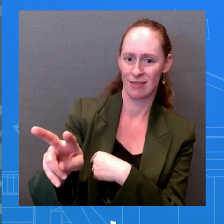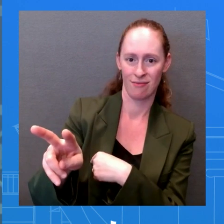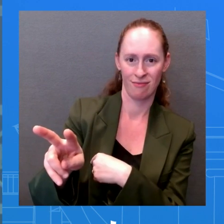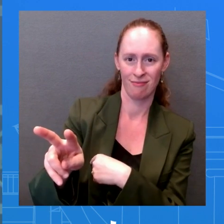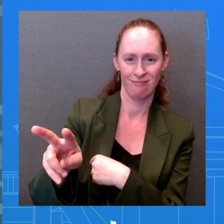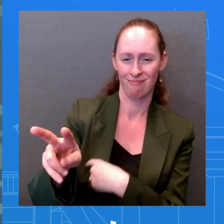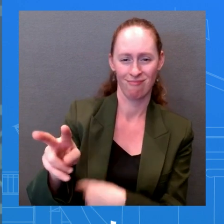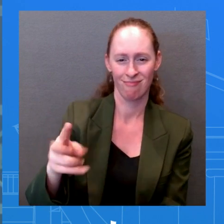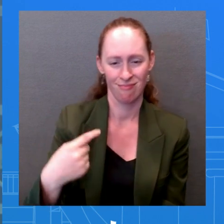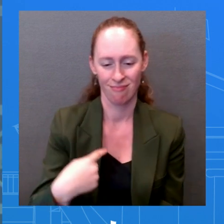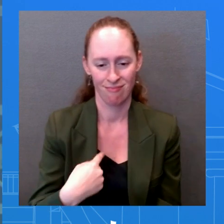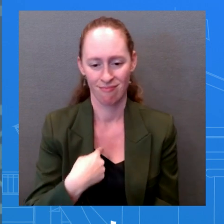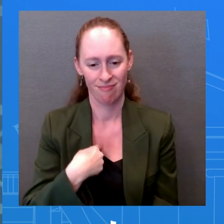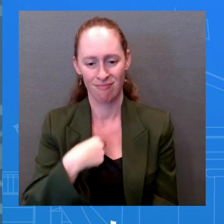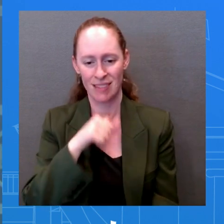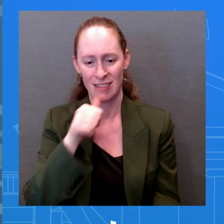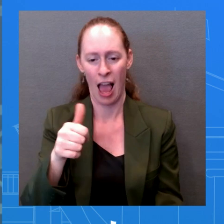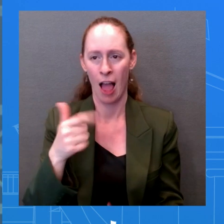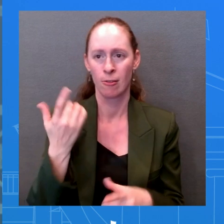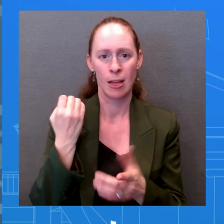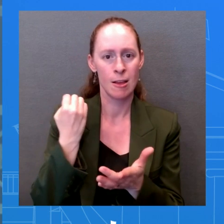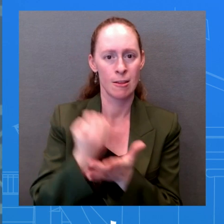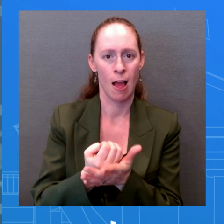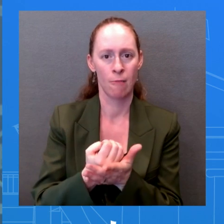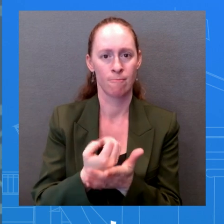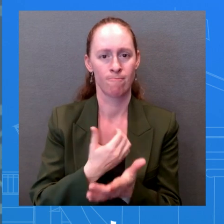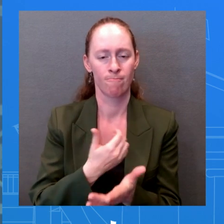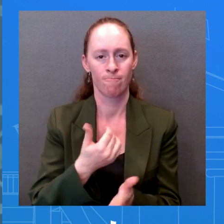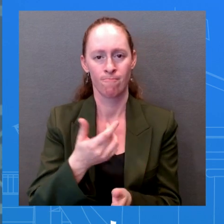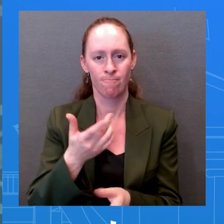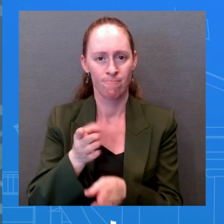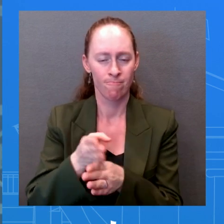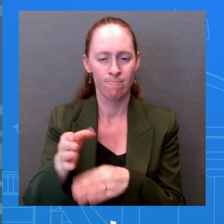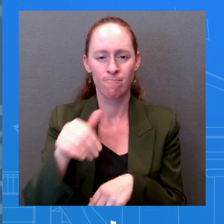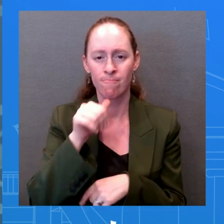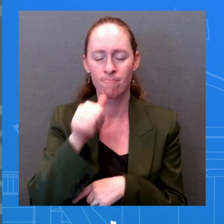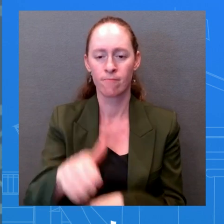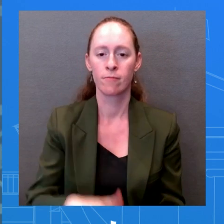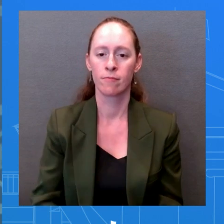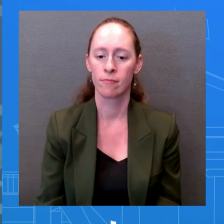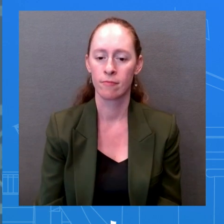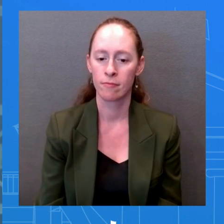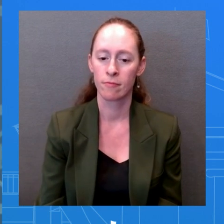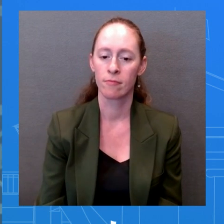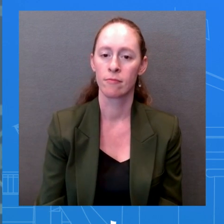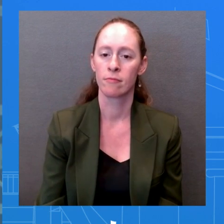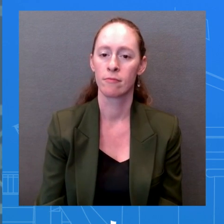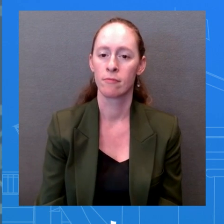We're dealing with the global challenge of a once-in-a-generation pandemic. And we're dealing with the global challenge of a war in Ukraine